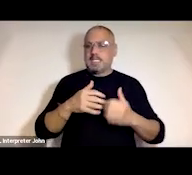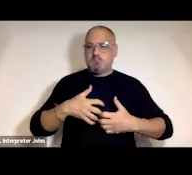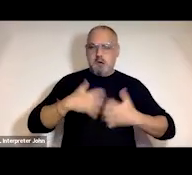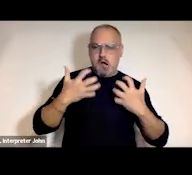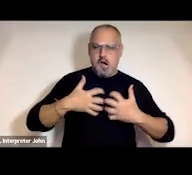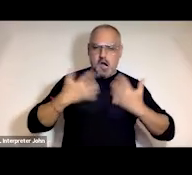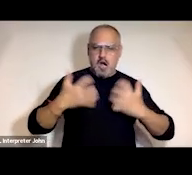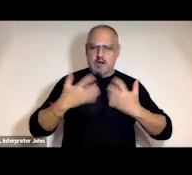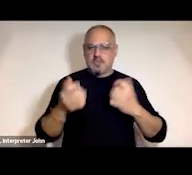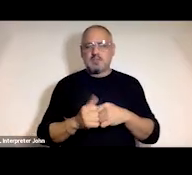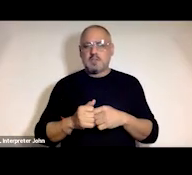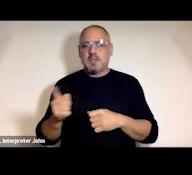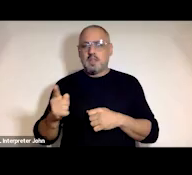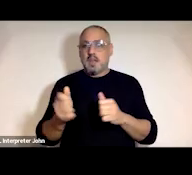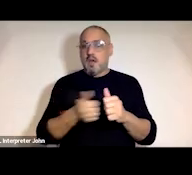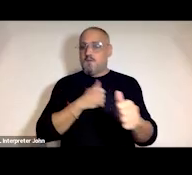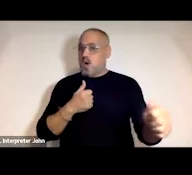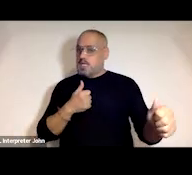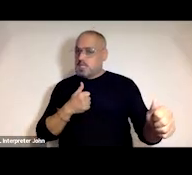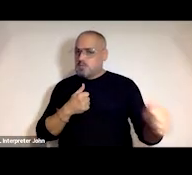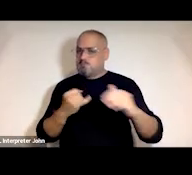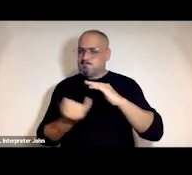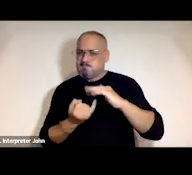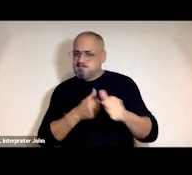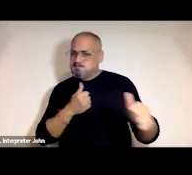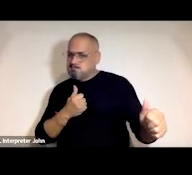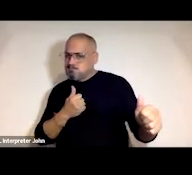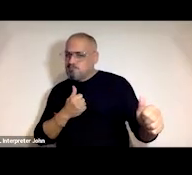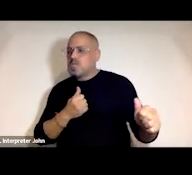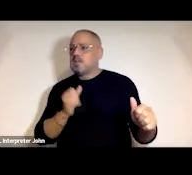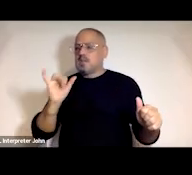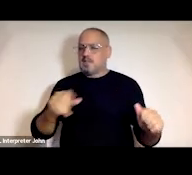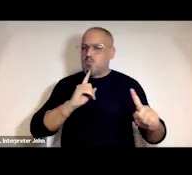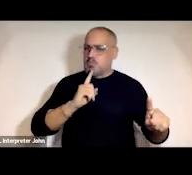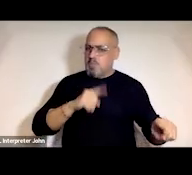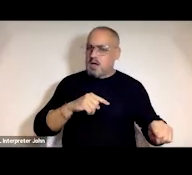Are they avoidant? Are those kind of responses and interactions